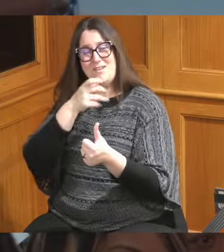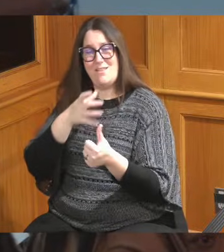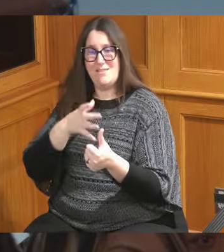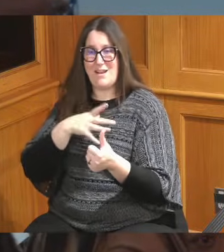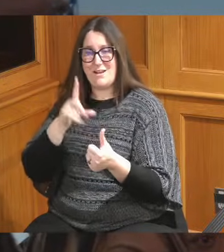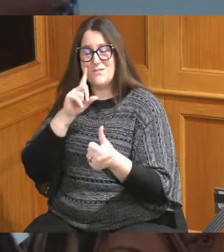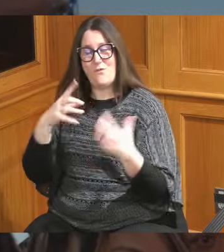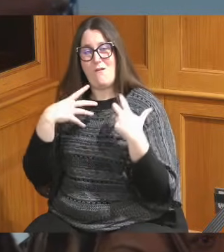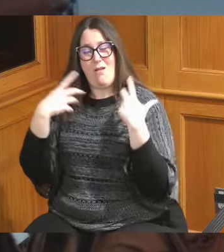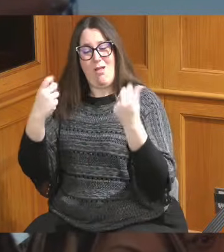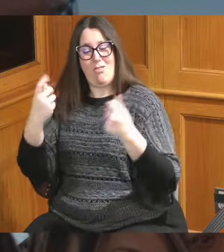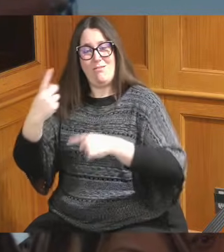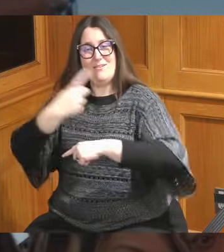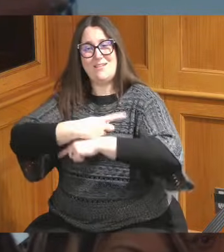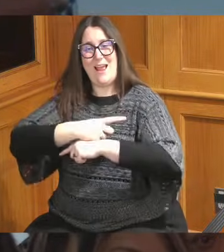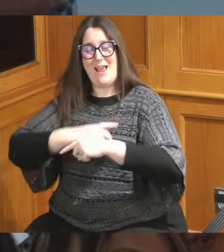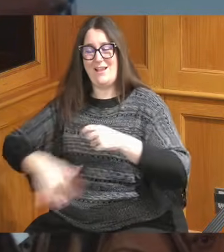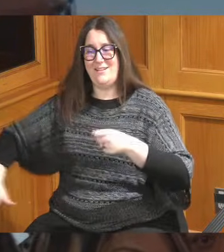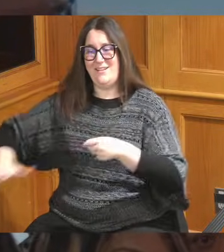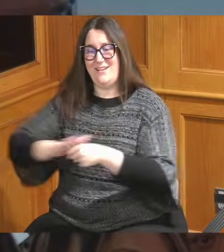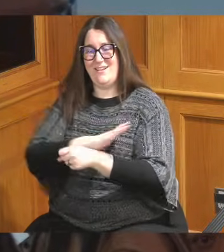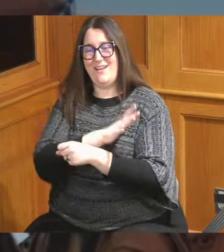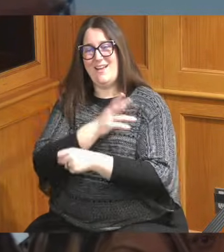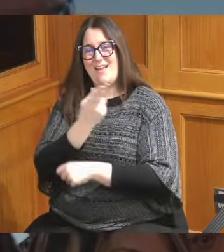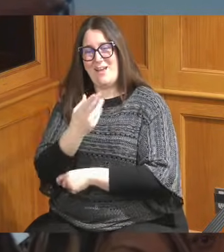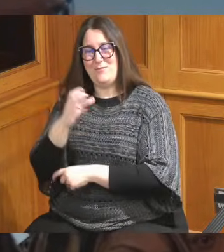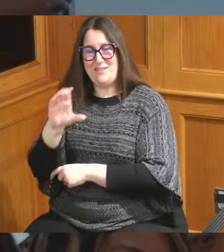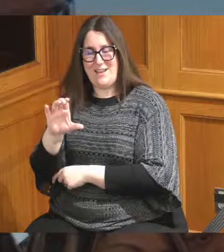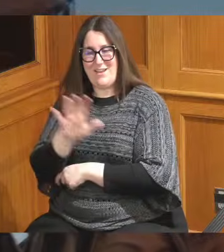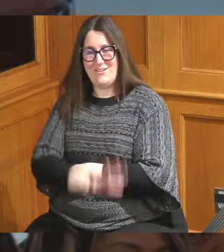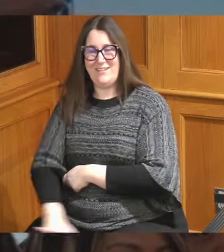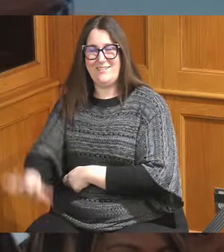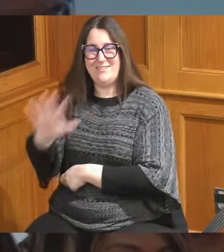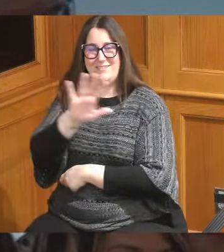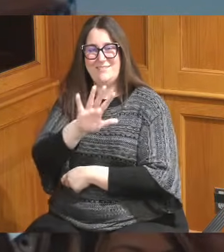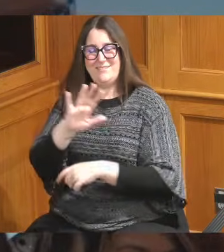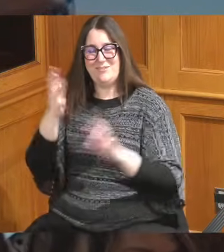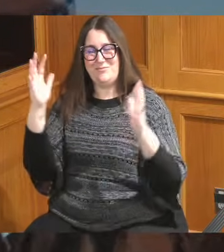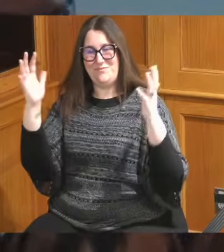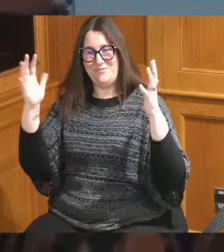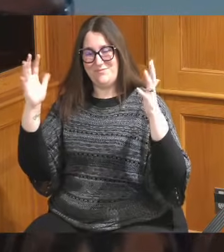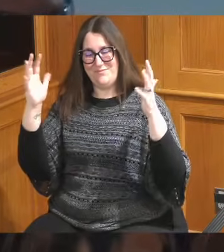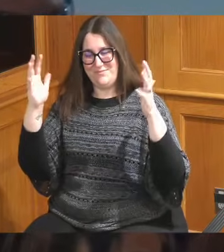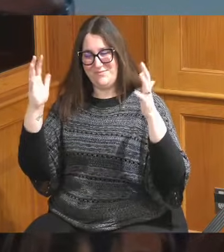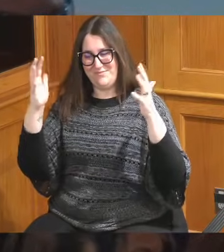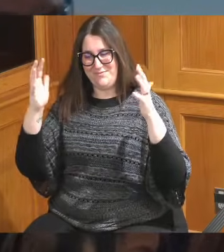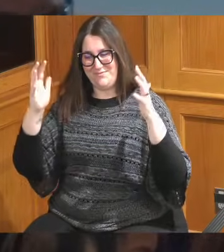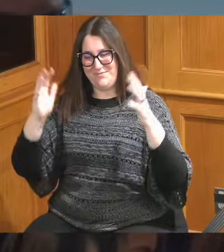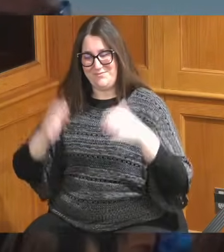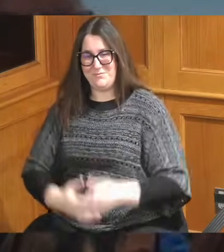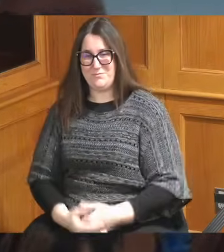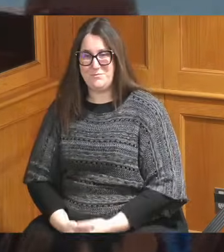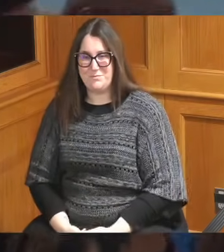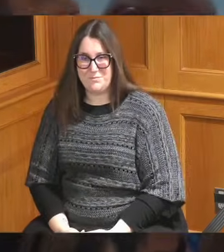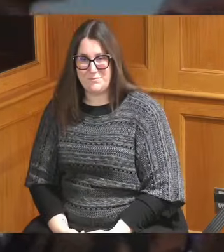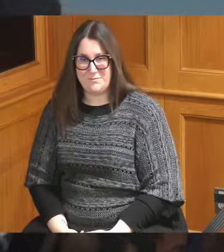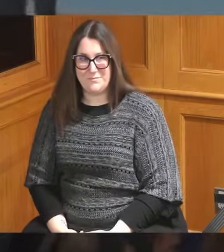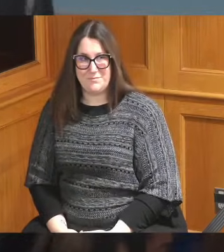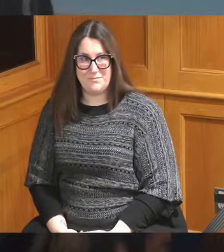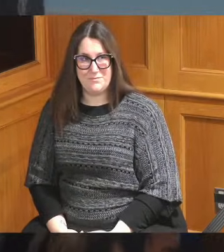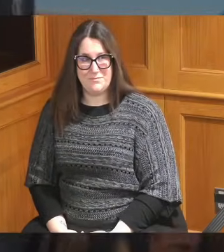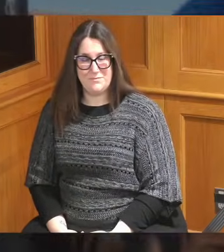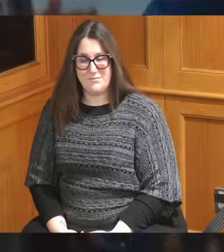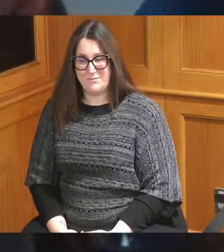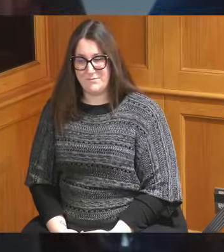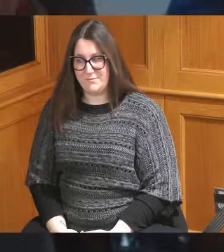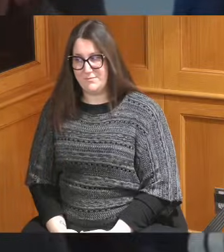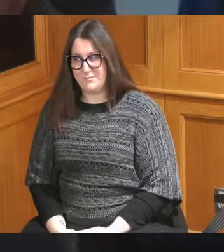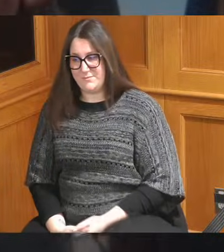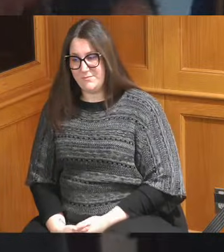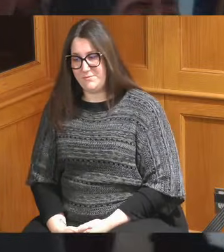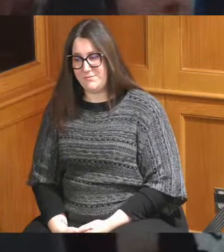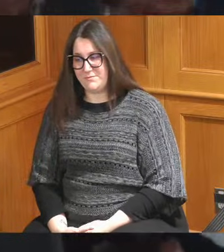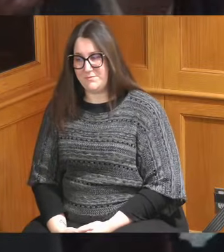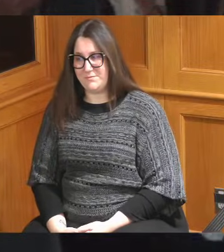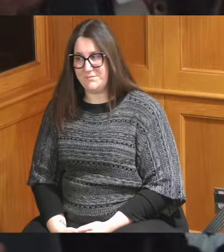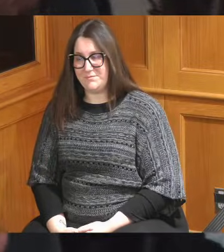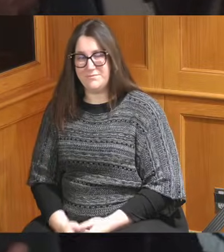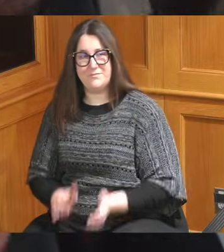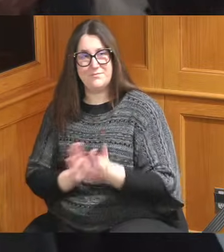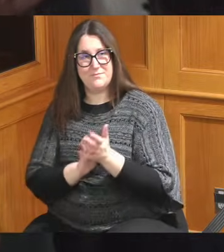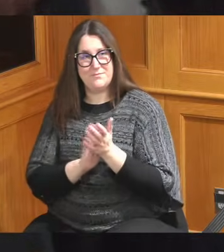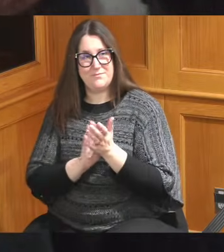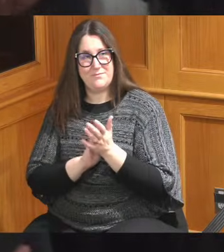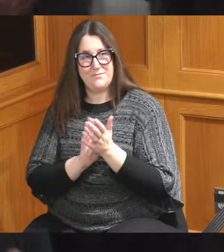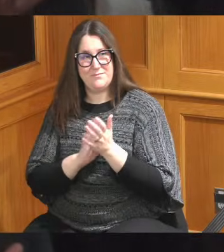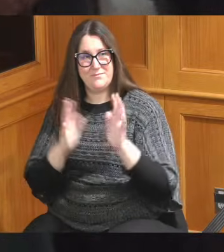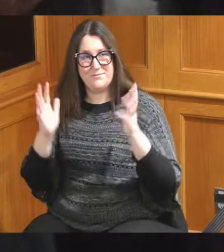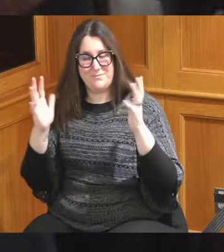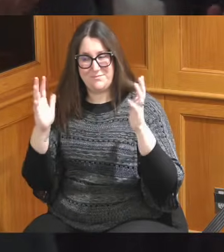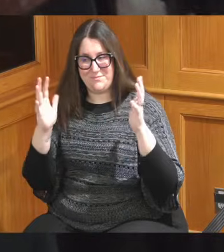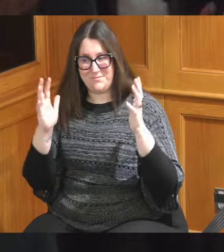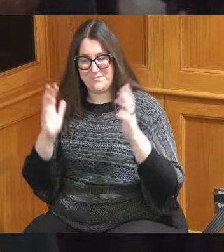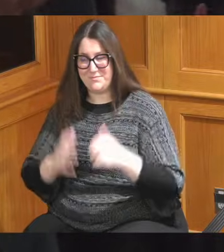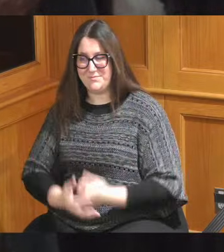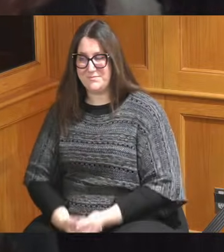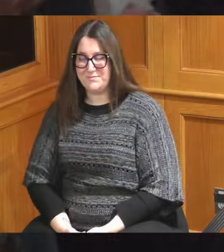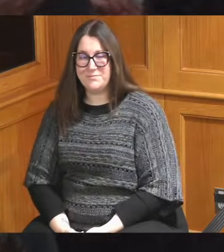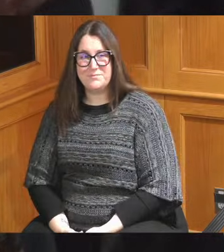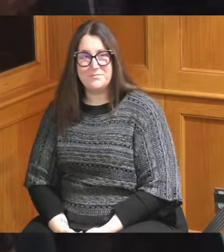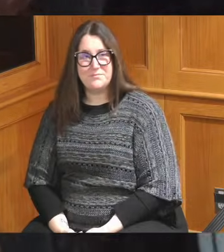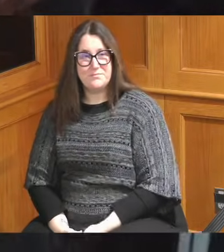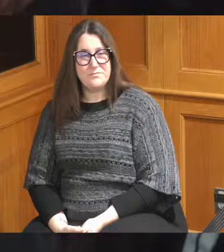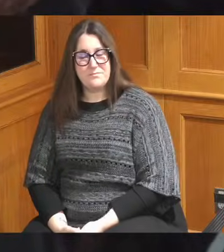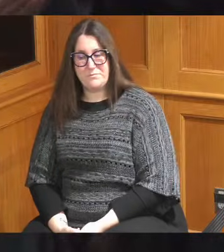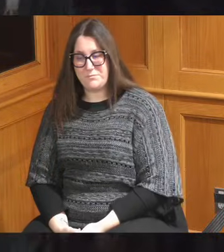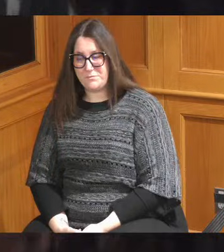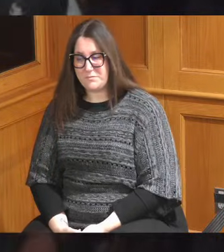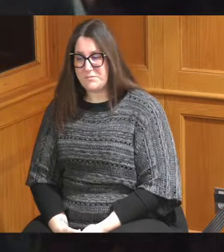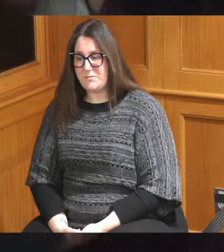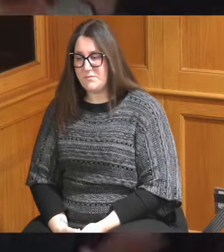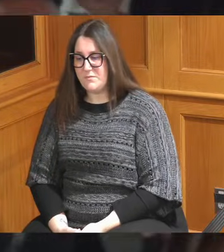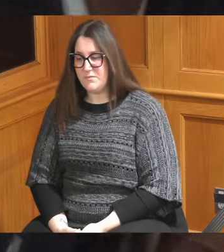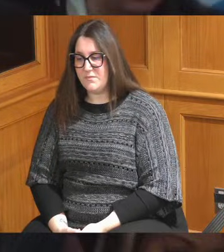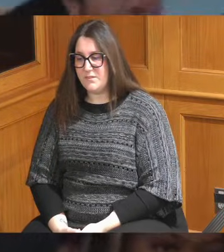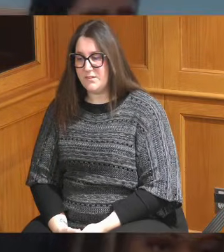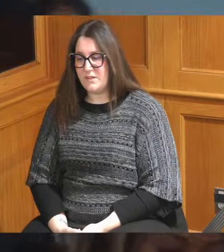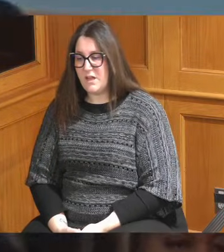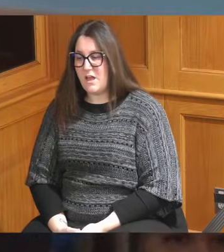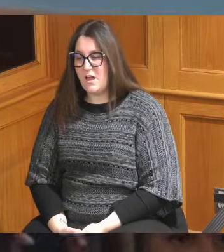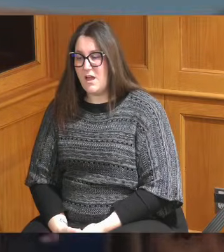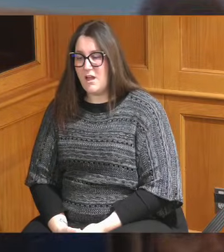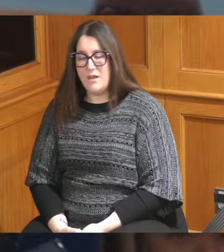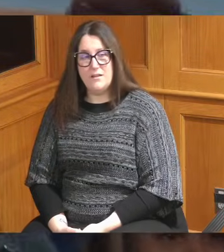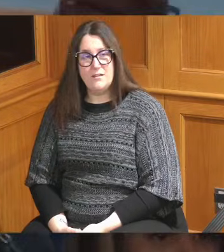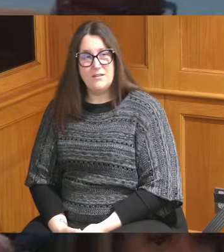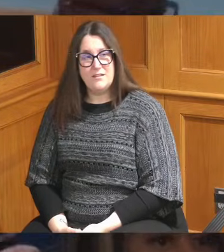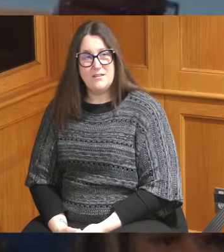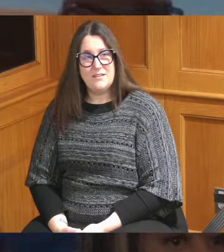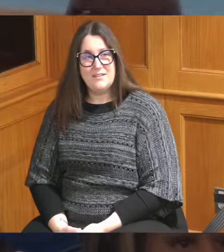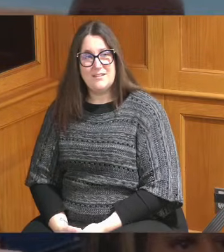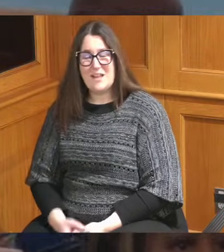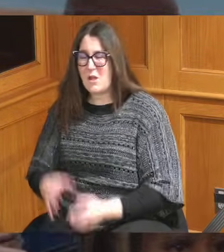Health Day in all of Hamilton County, Commission President Can I add I want to